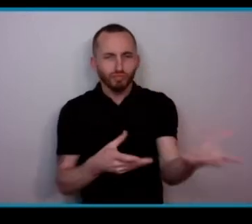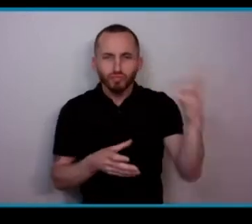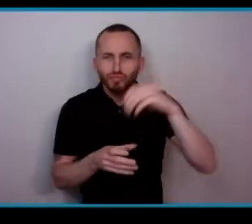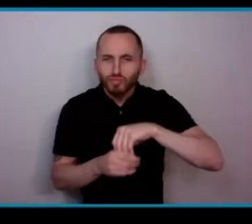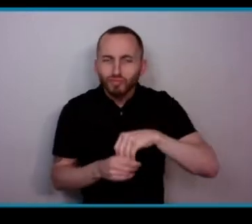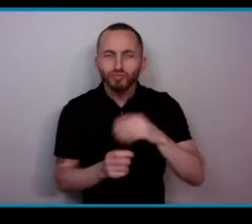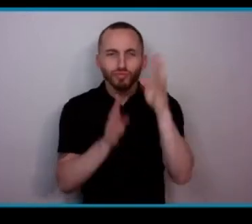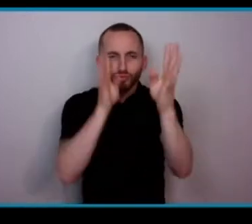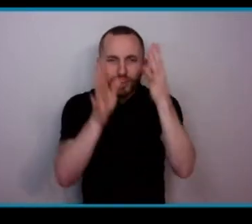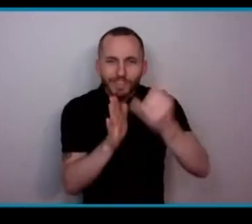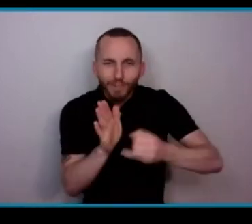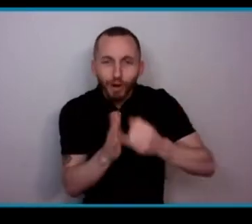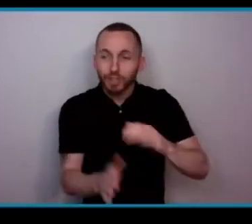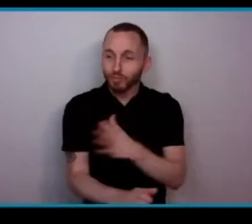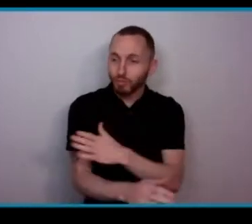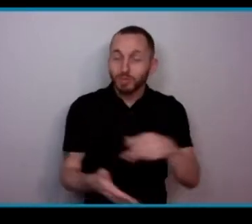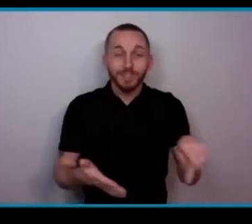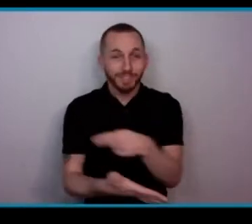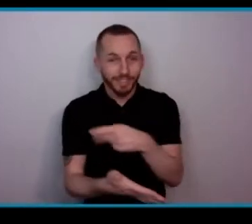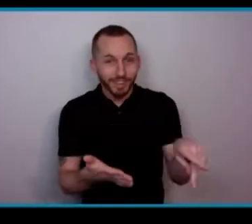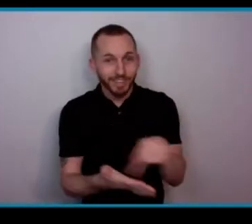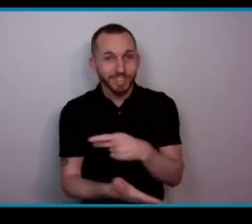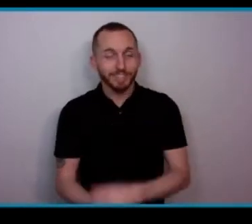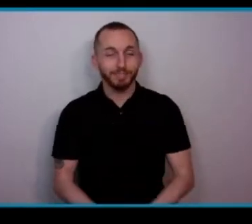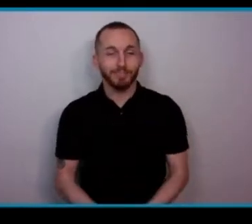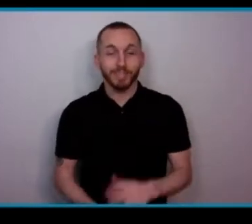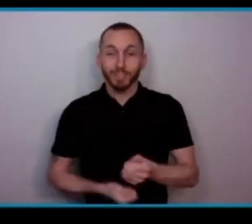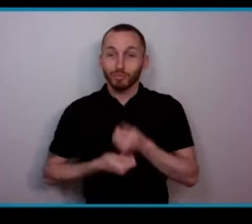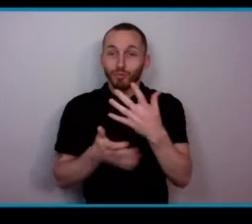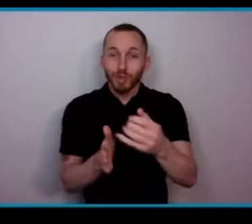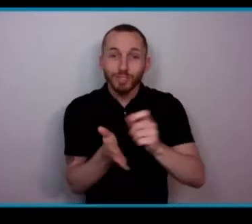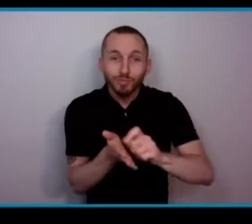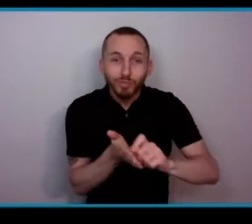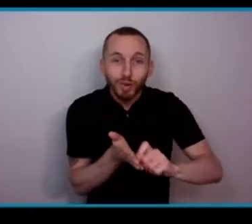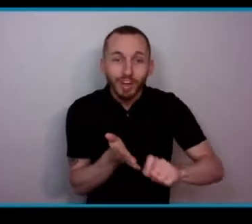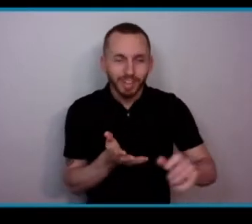and dance as well as expressive writing, at the core of patient-centered care at clinical